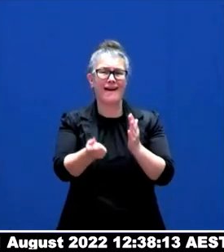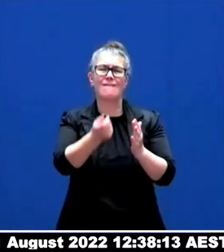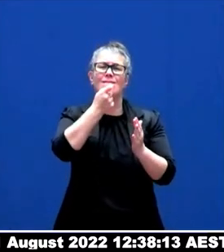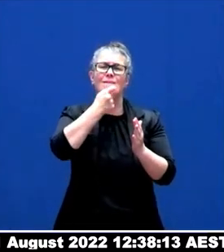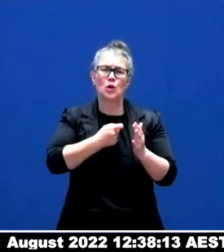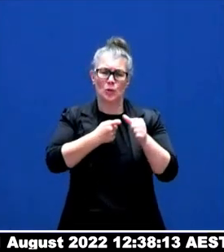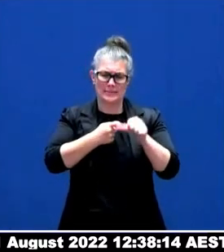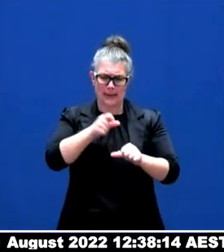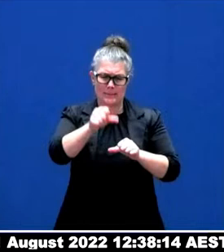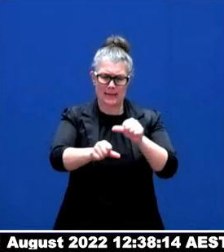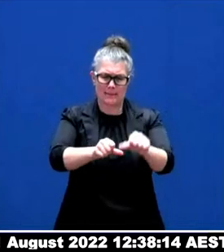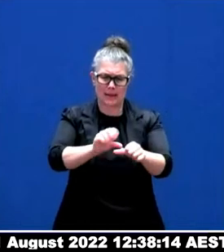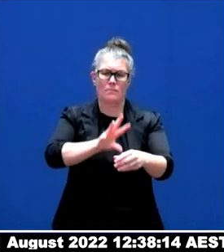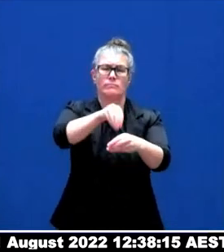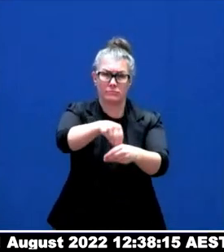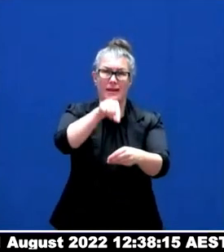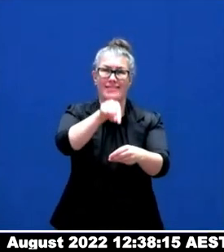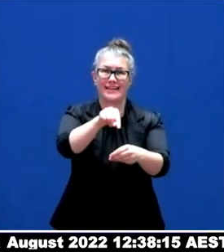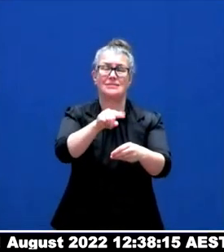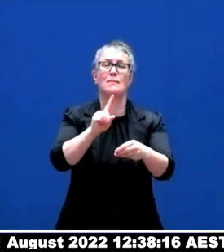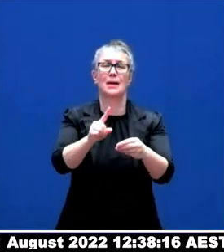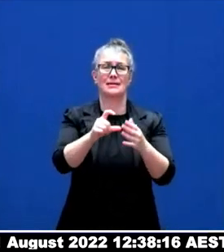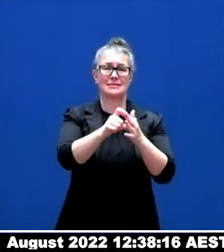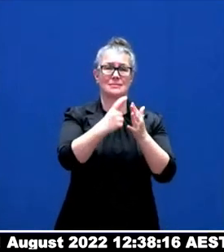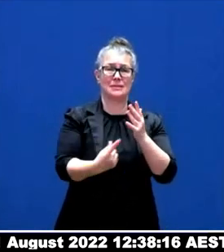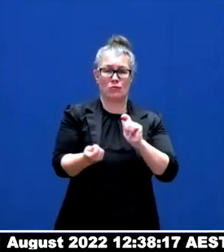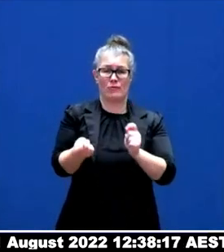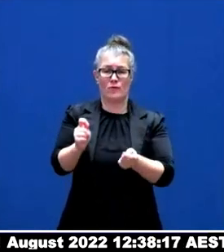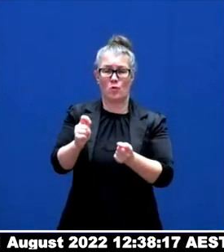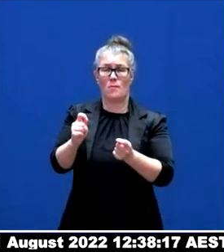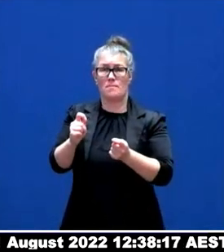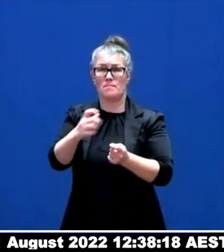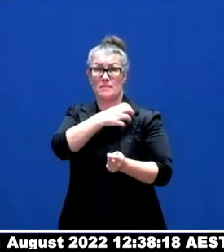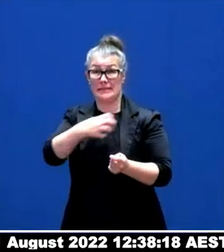First, that the Disability Reform Ministers have prioritised work to improve the supply